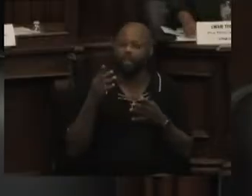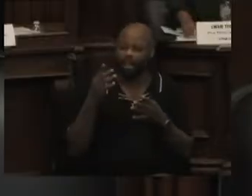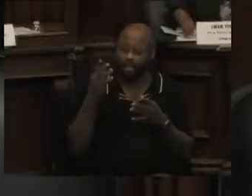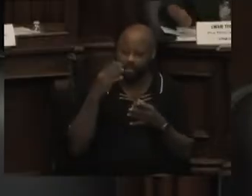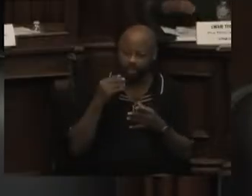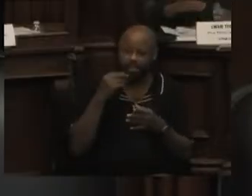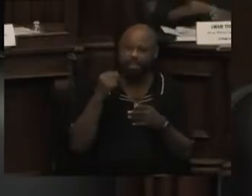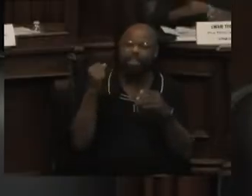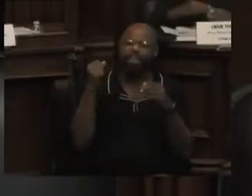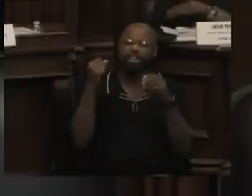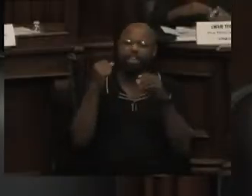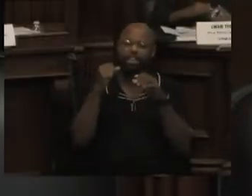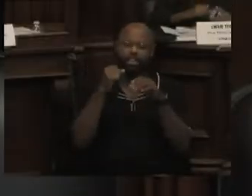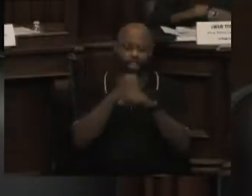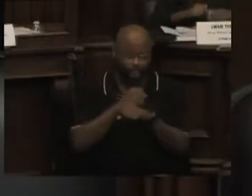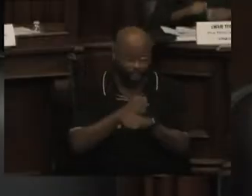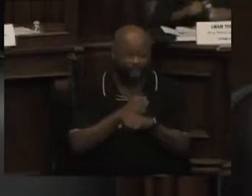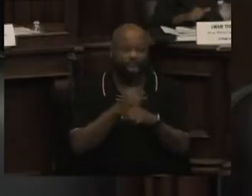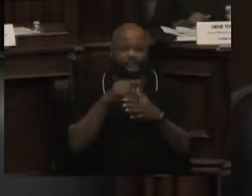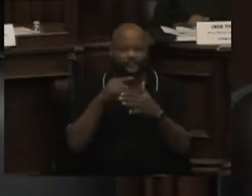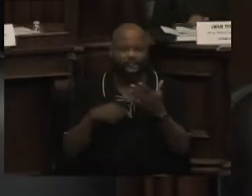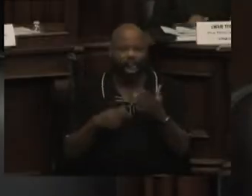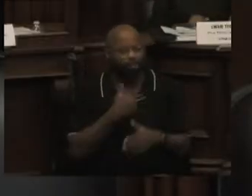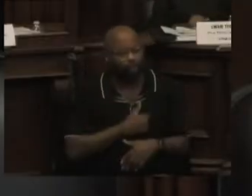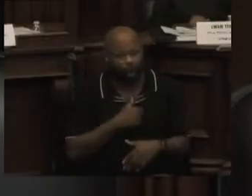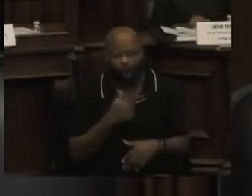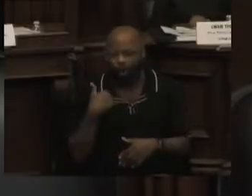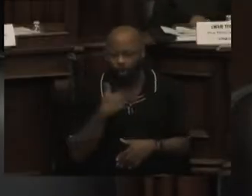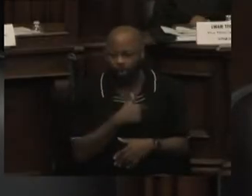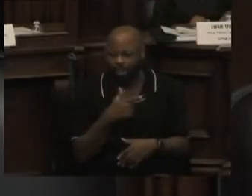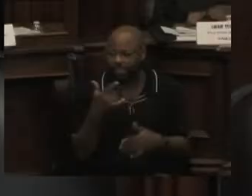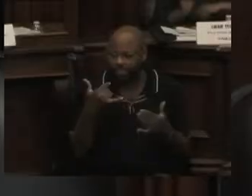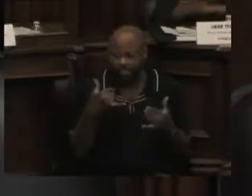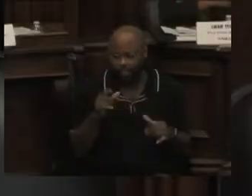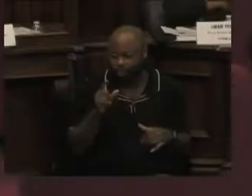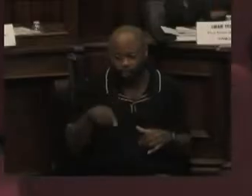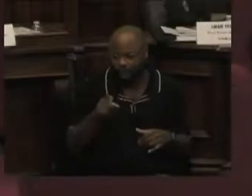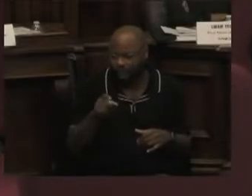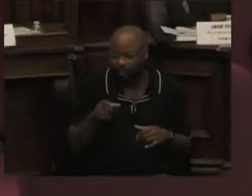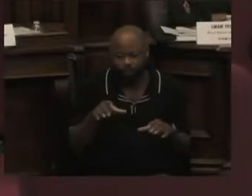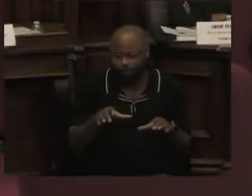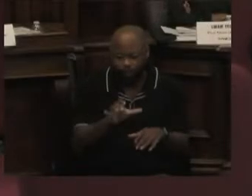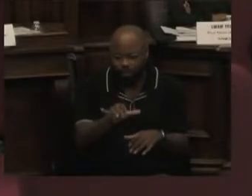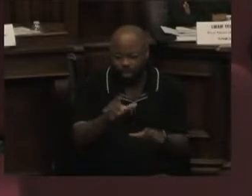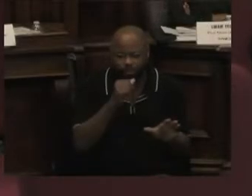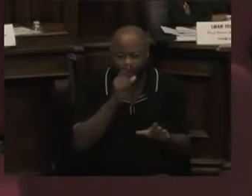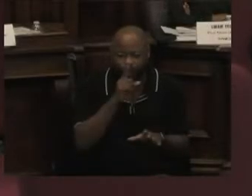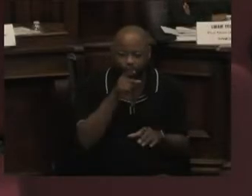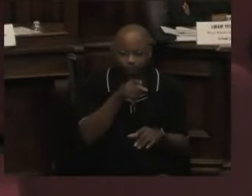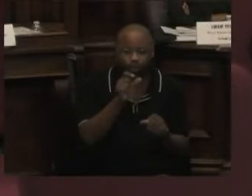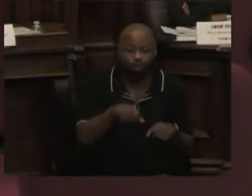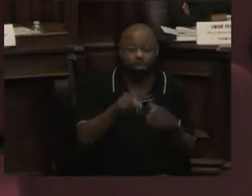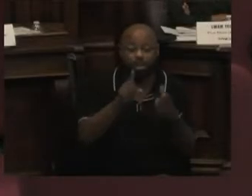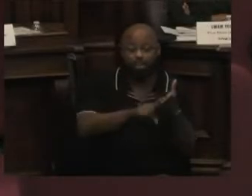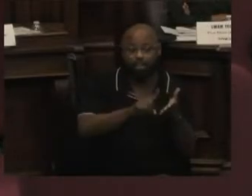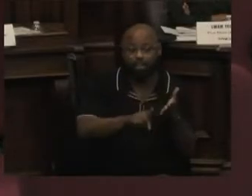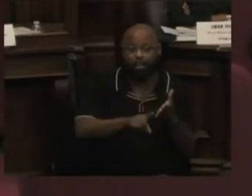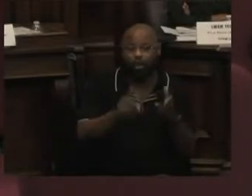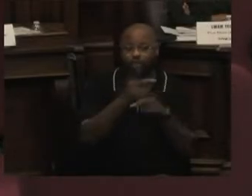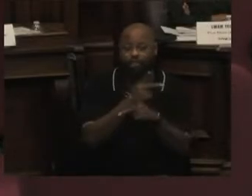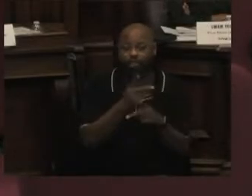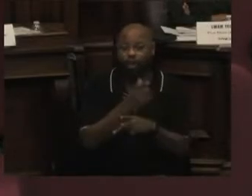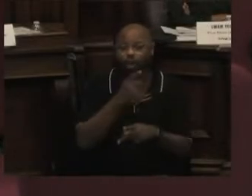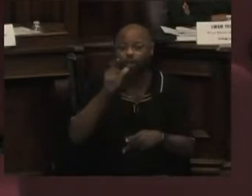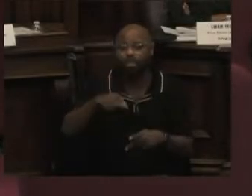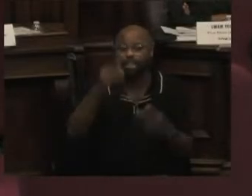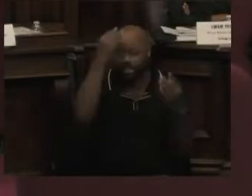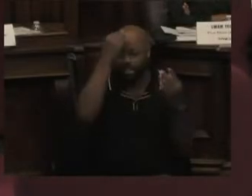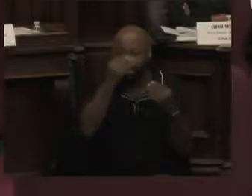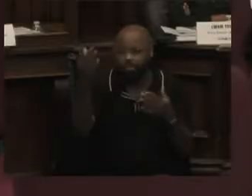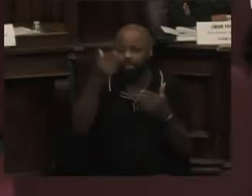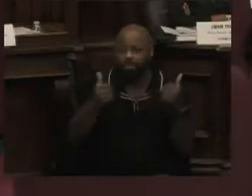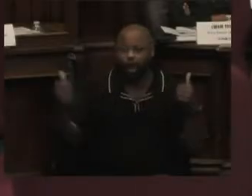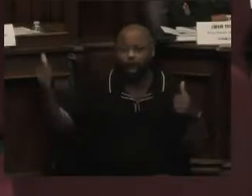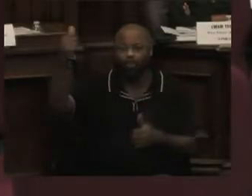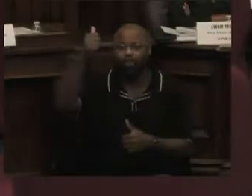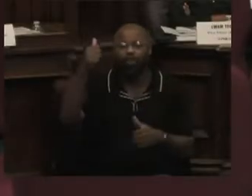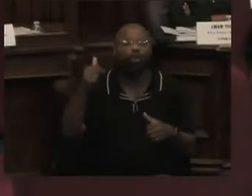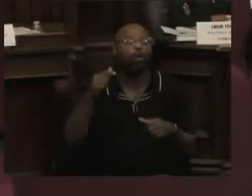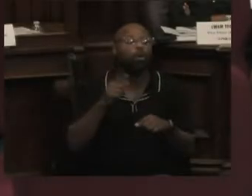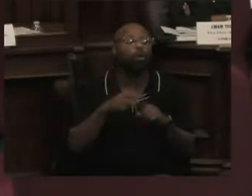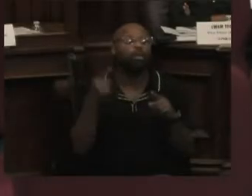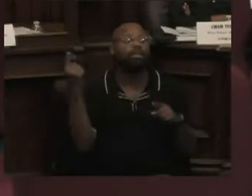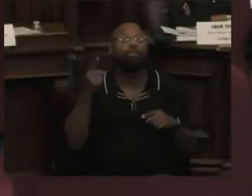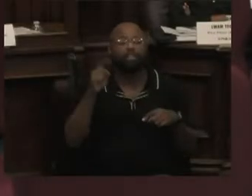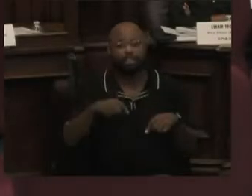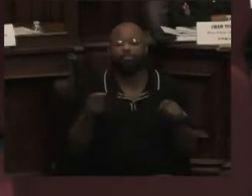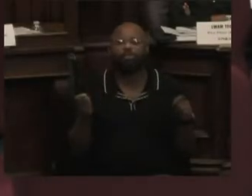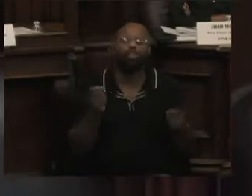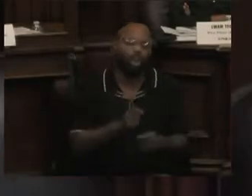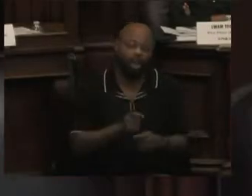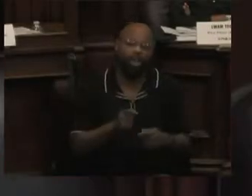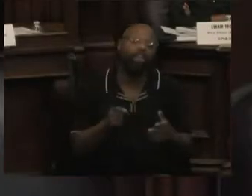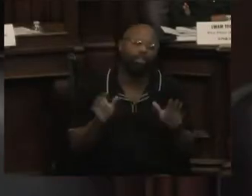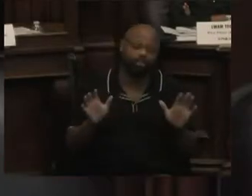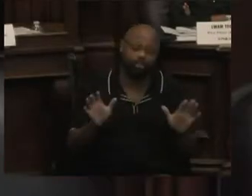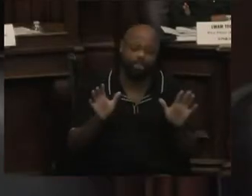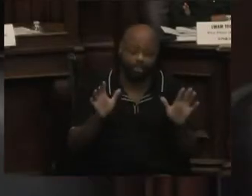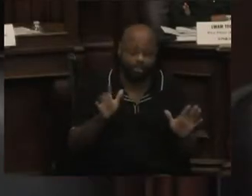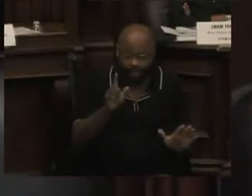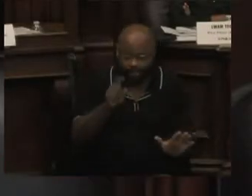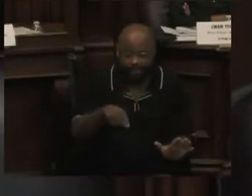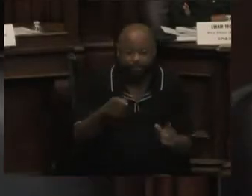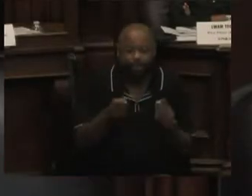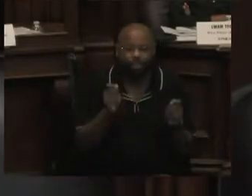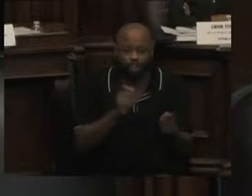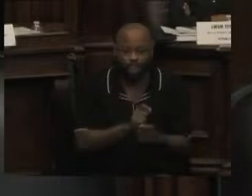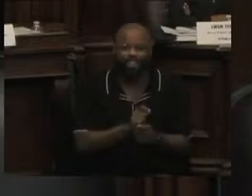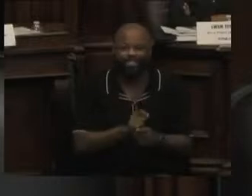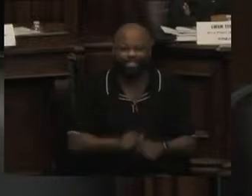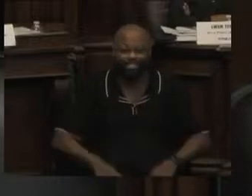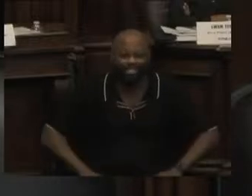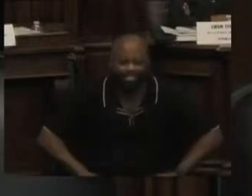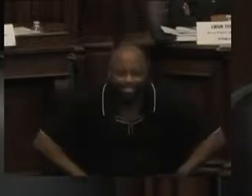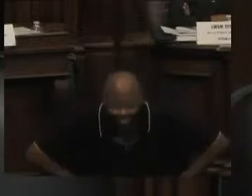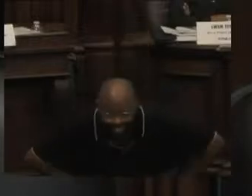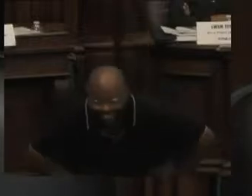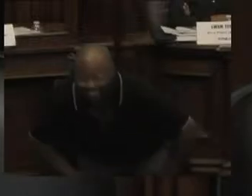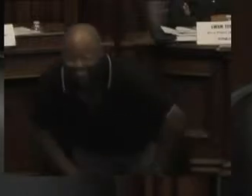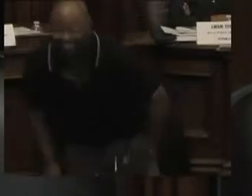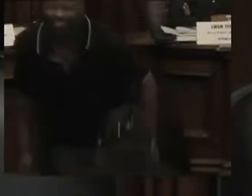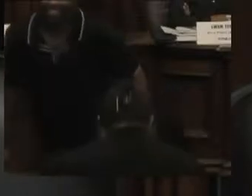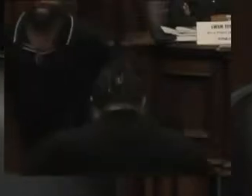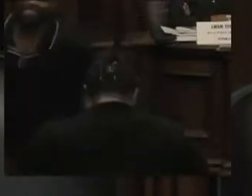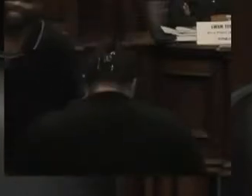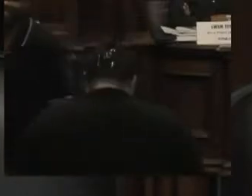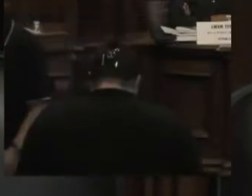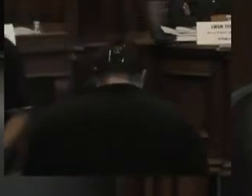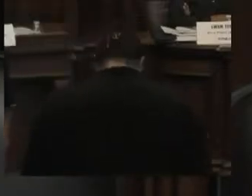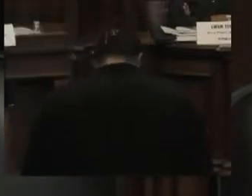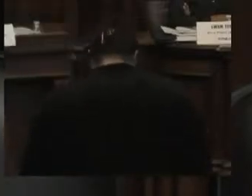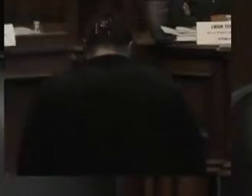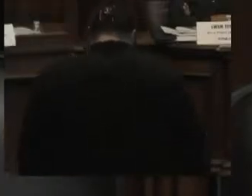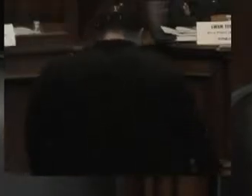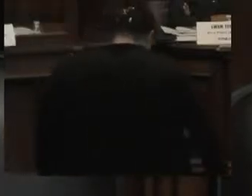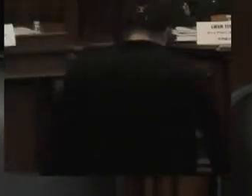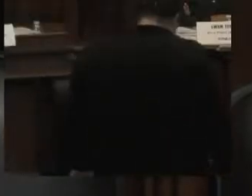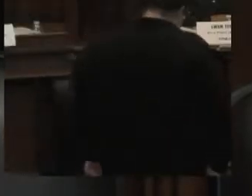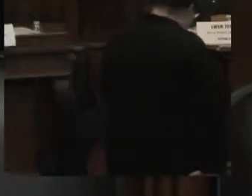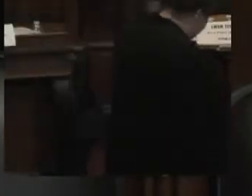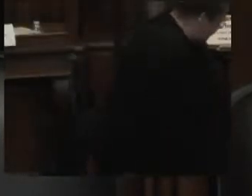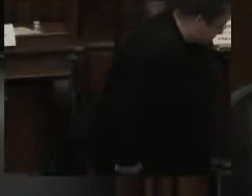there are other individuals who